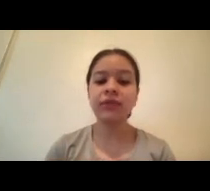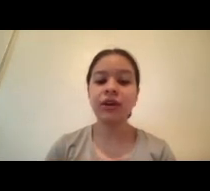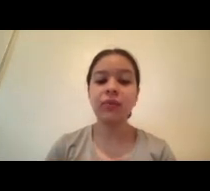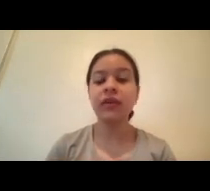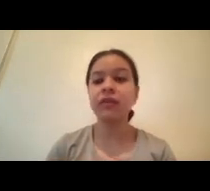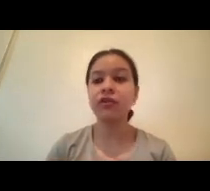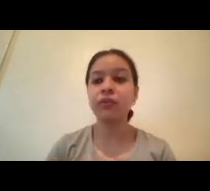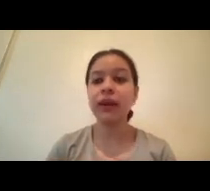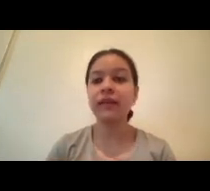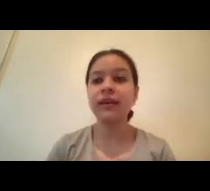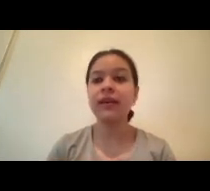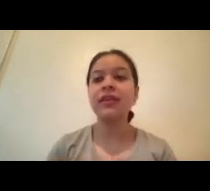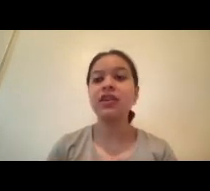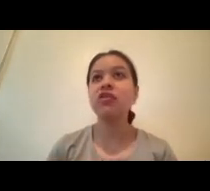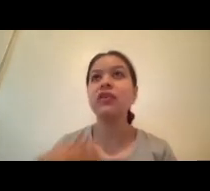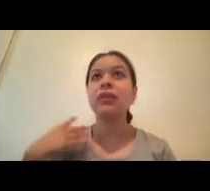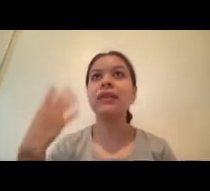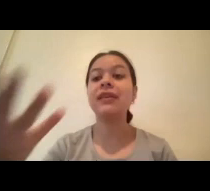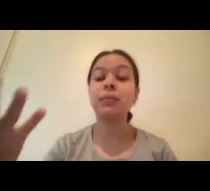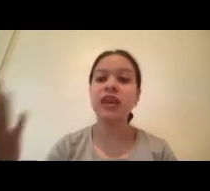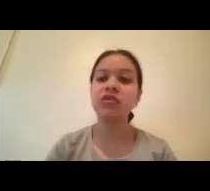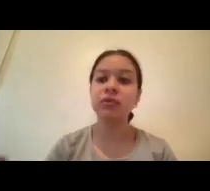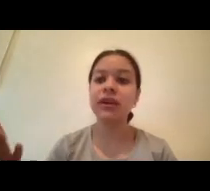you know, one of the first ways that teachers can really see the potential